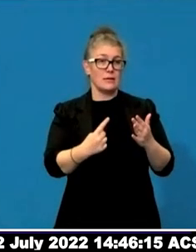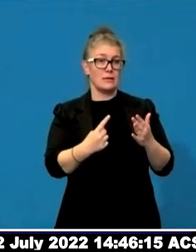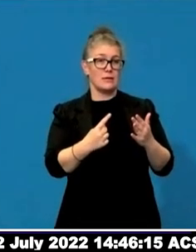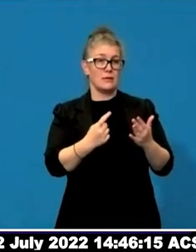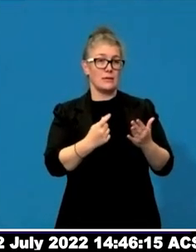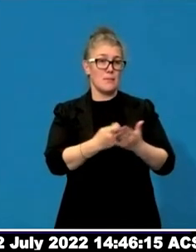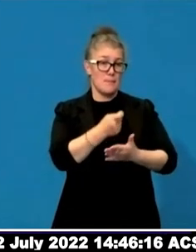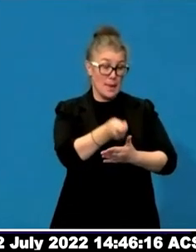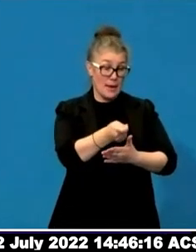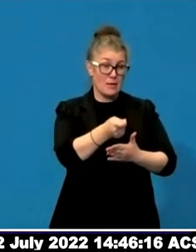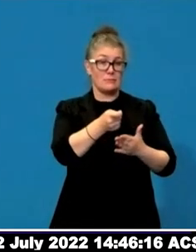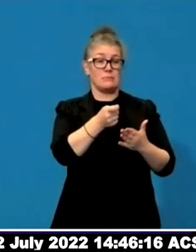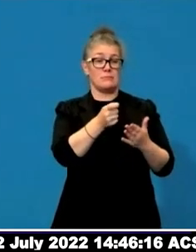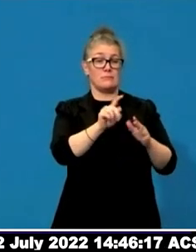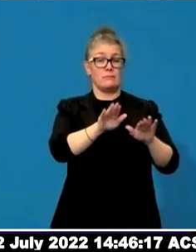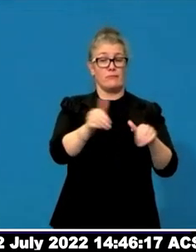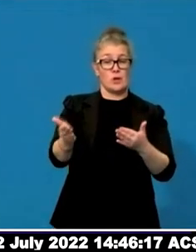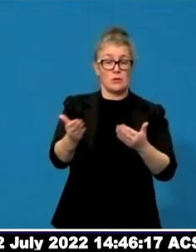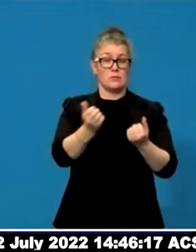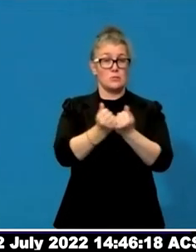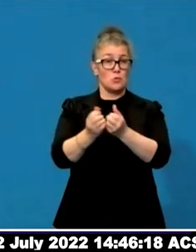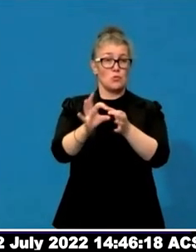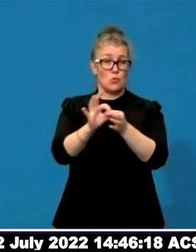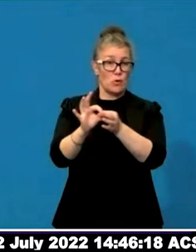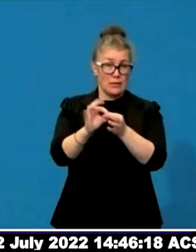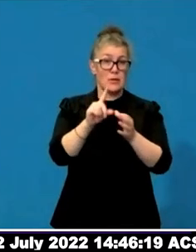there would be an allocation for training and what,